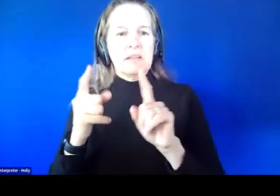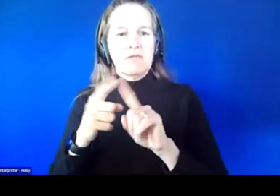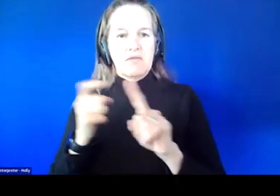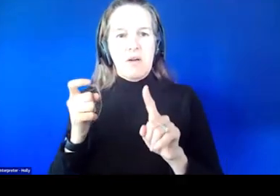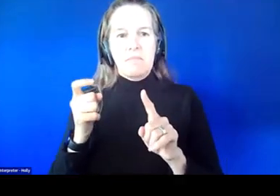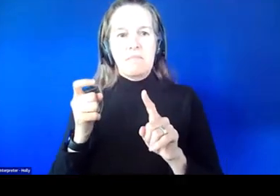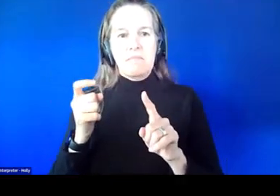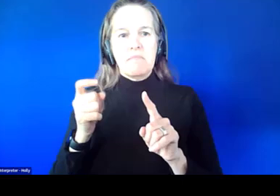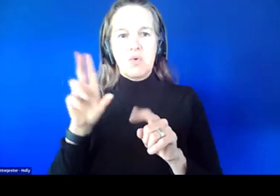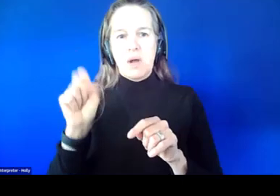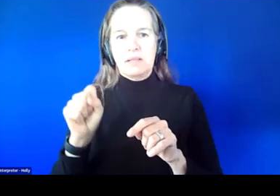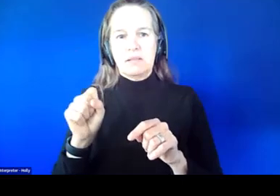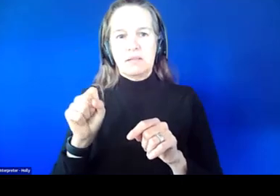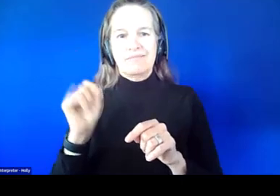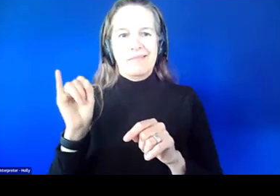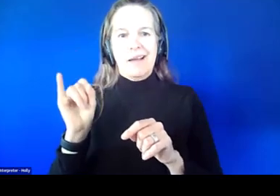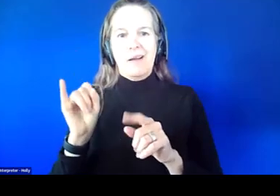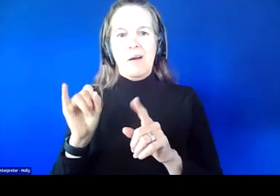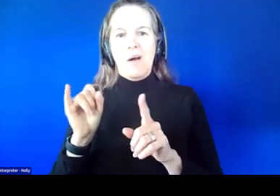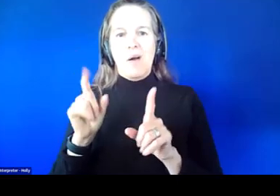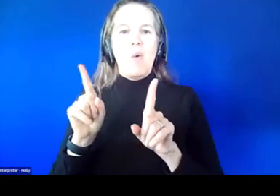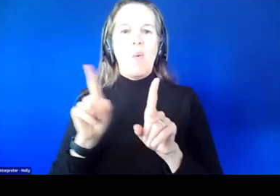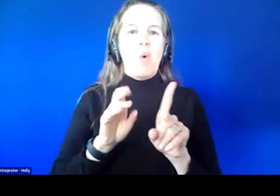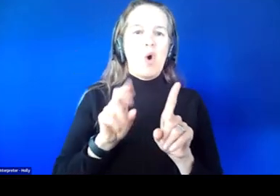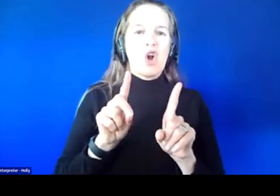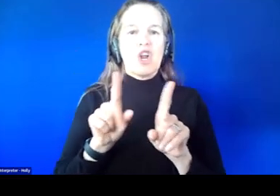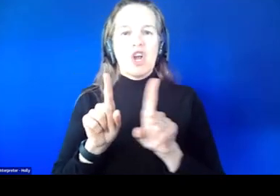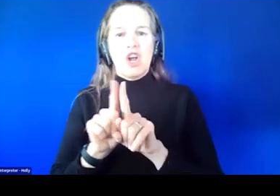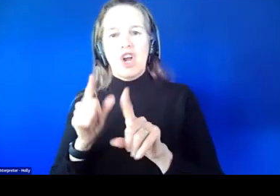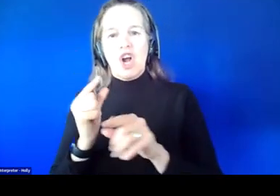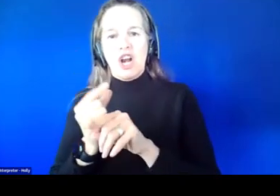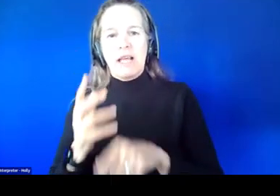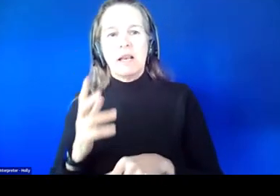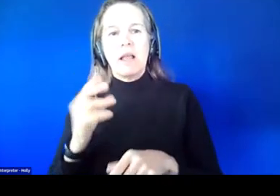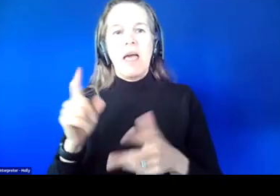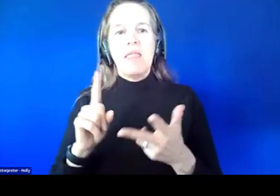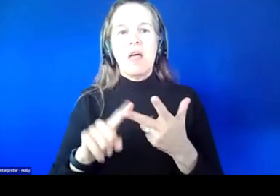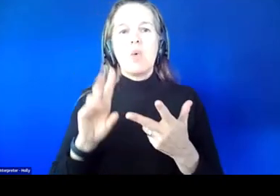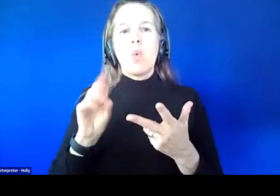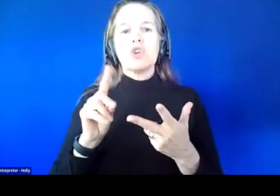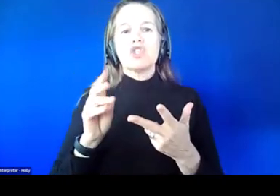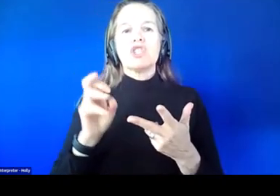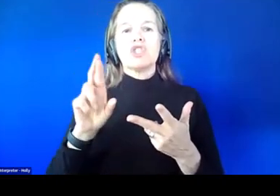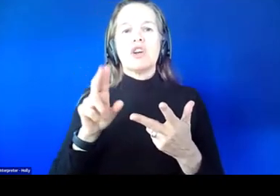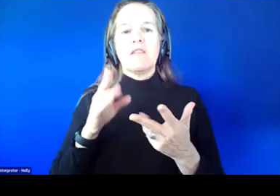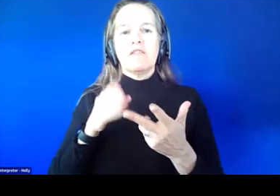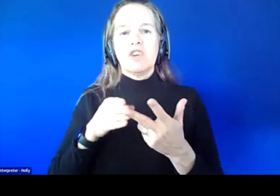to its guardian and then Worcester versus Georgia which laid out the relationship between tribes and the